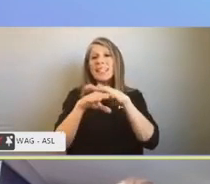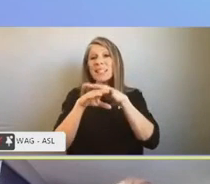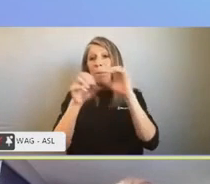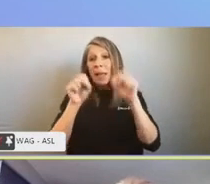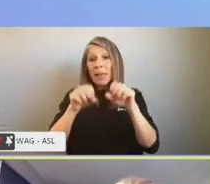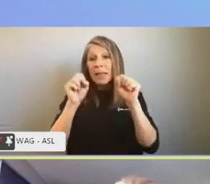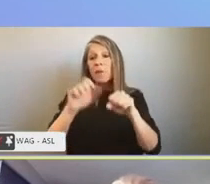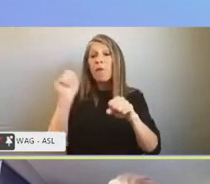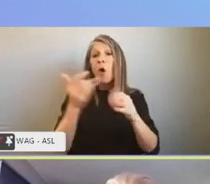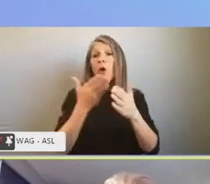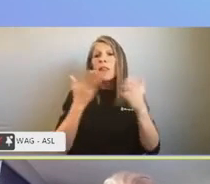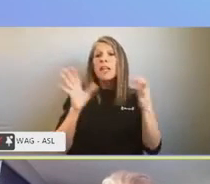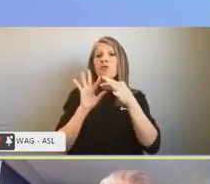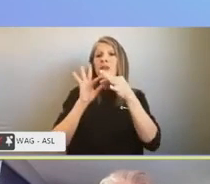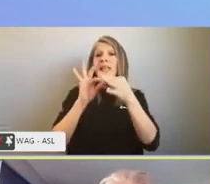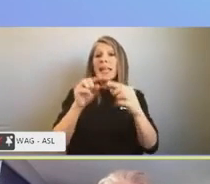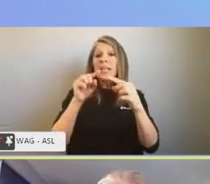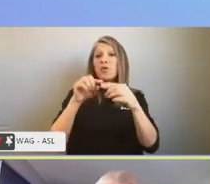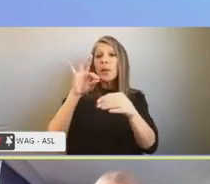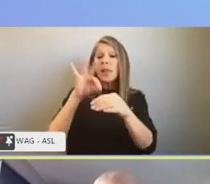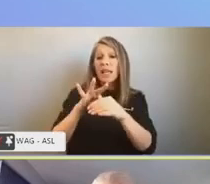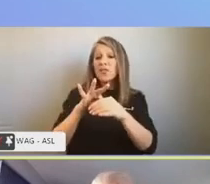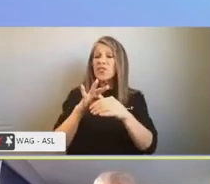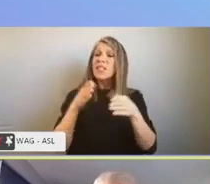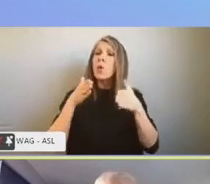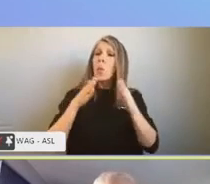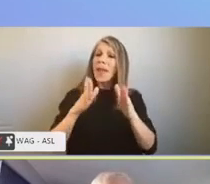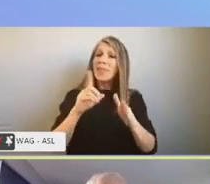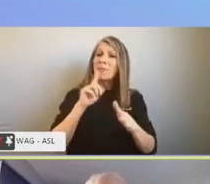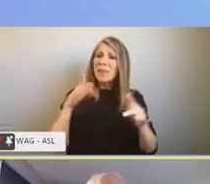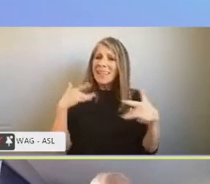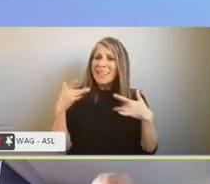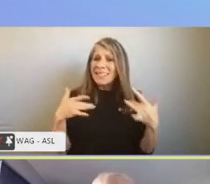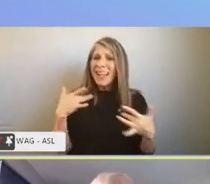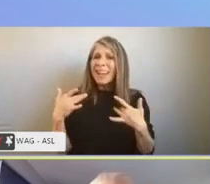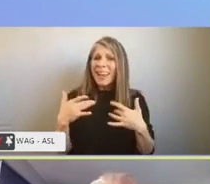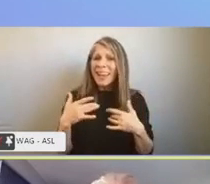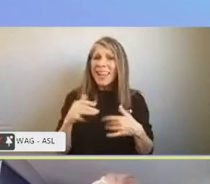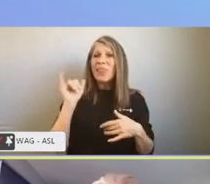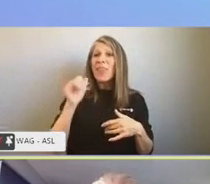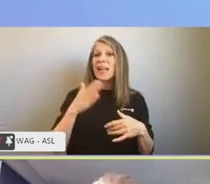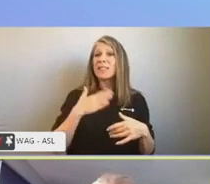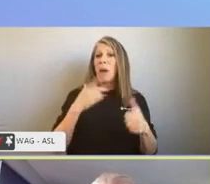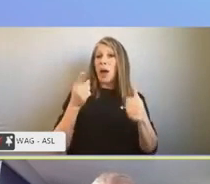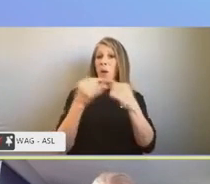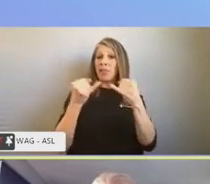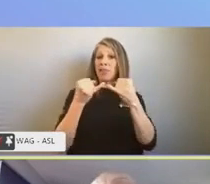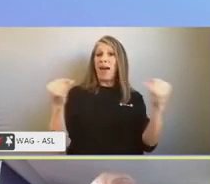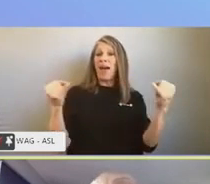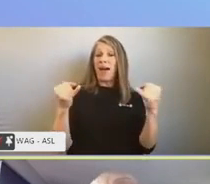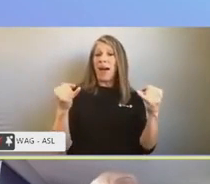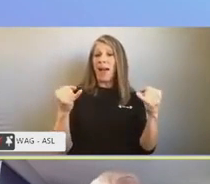reducing the turnout gaps and improving accessibility of all the things around